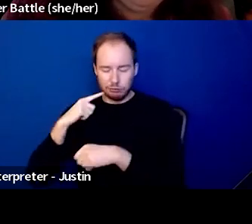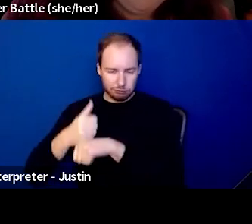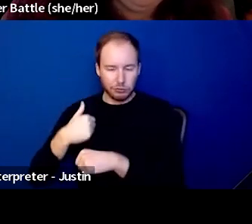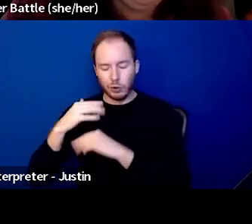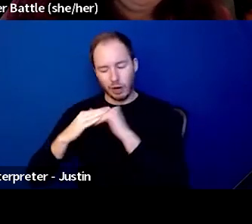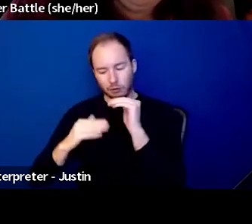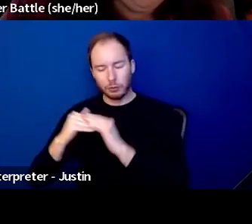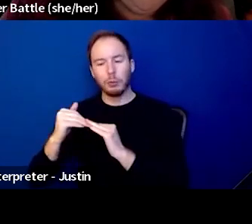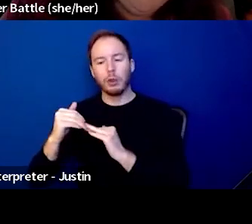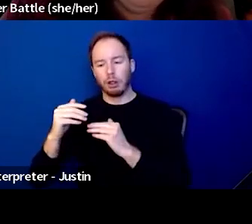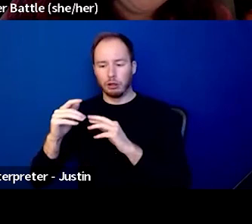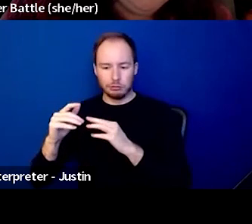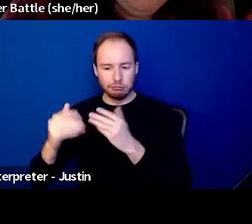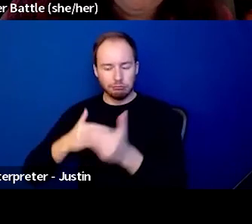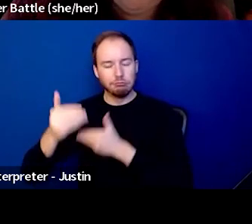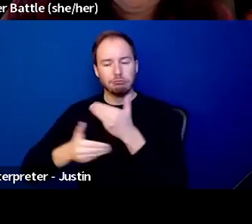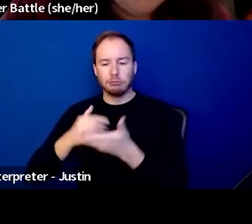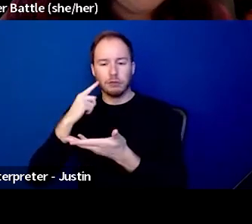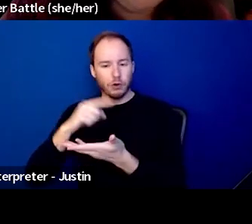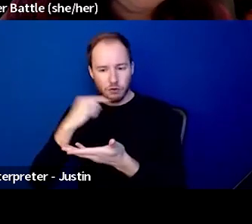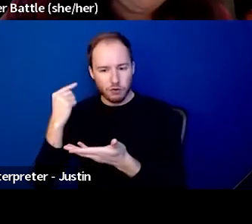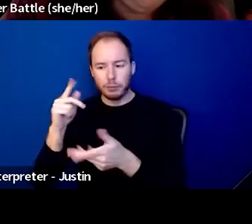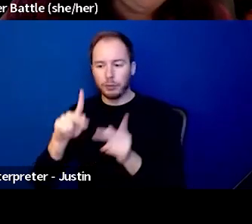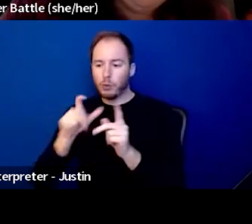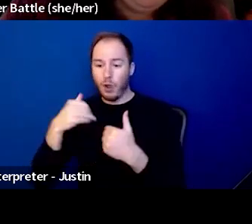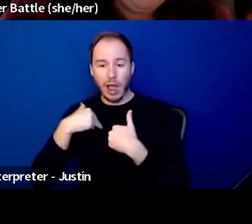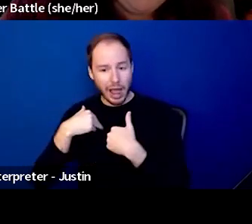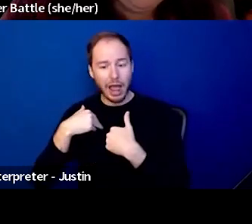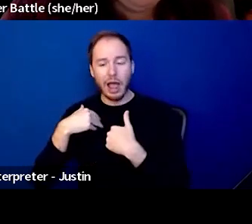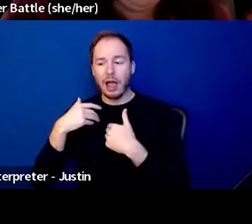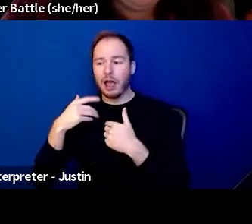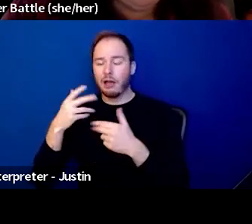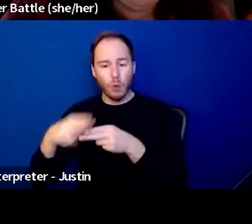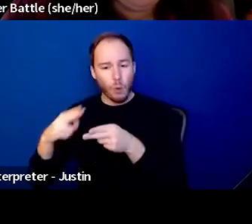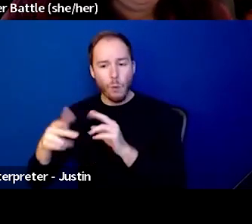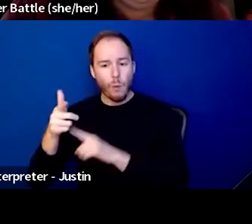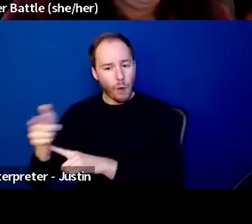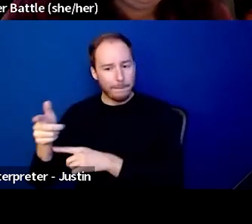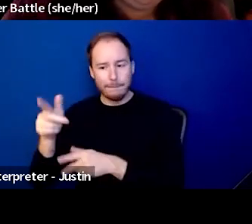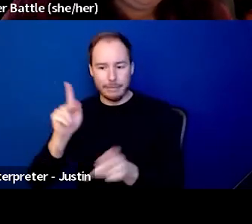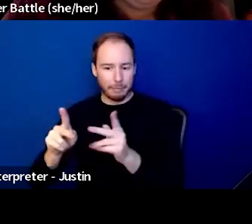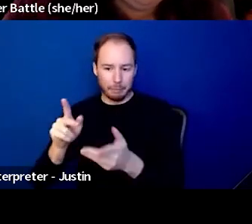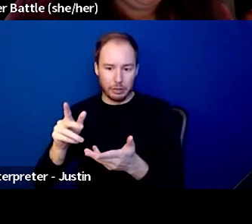with people through risk people with weapons, and people that other folks would immediately say like,